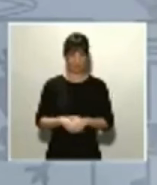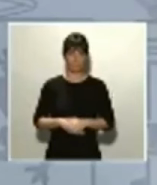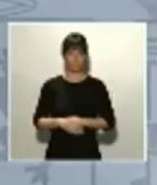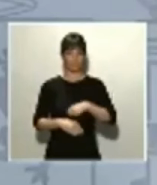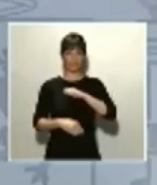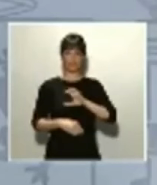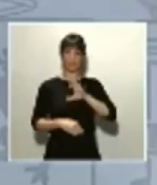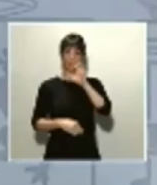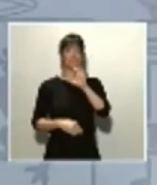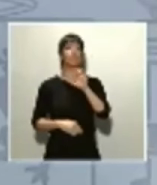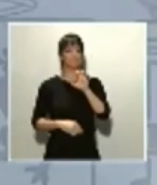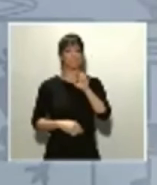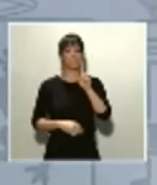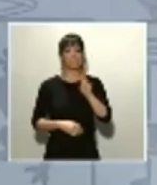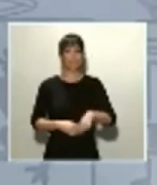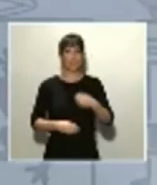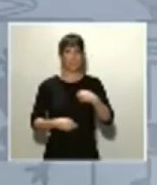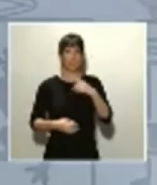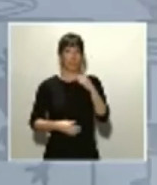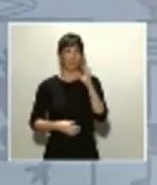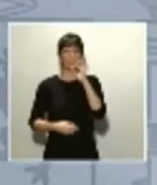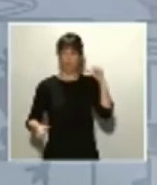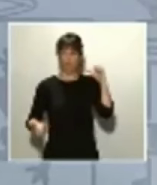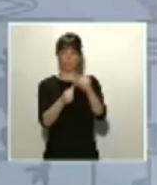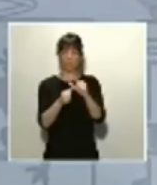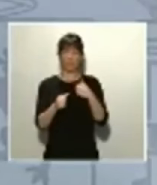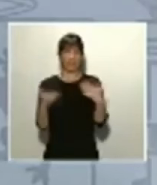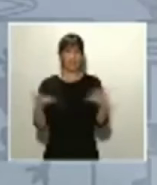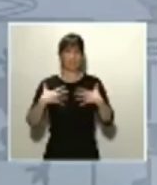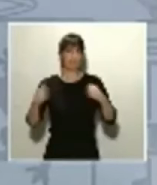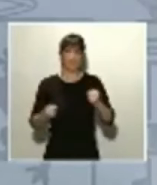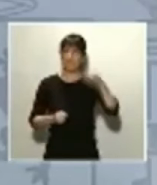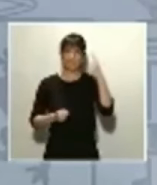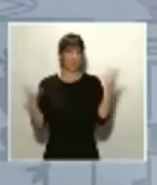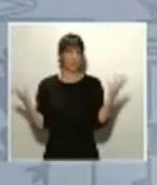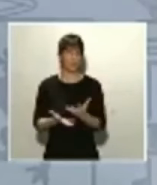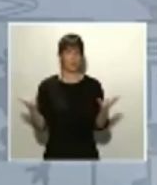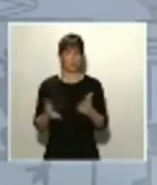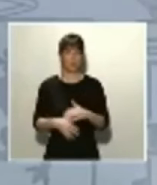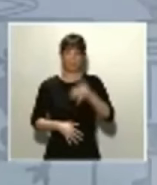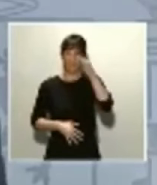Now, we can go back in and listen. As soon as we start typing you can see that it pauses.